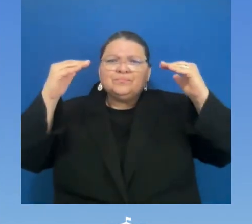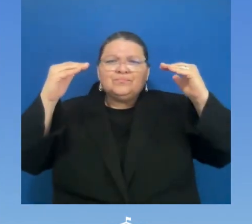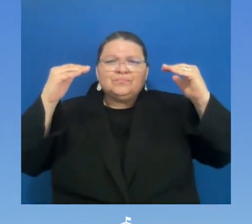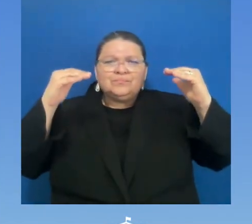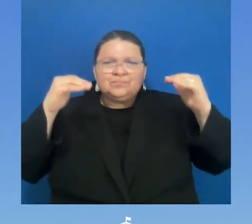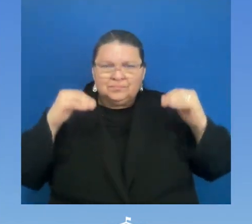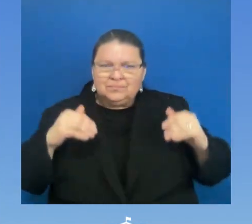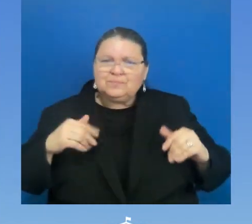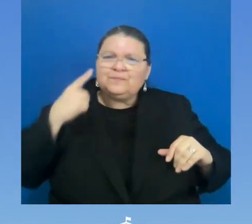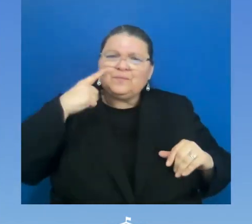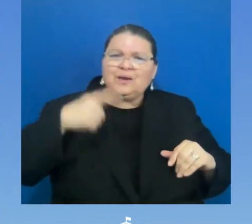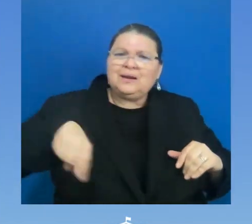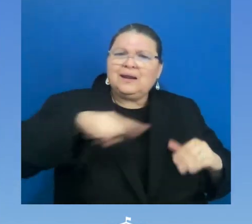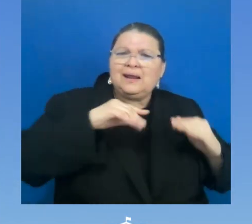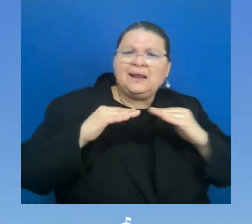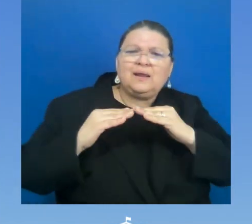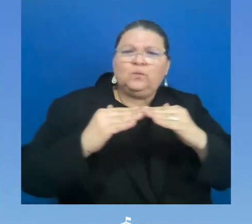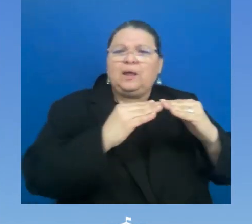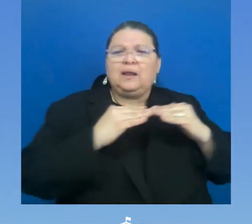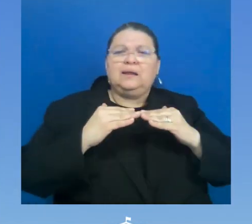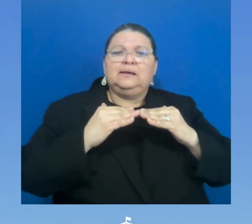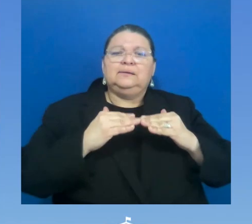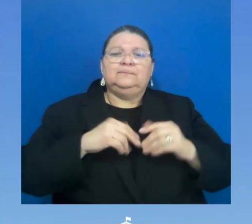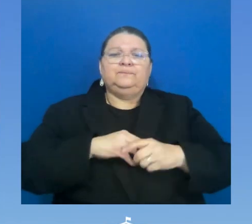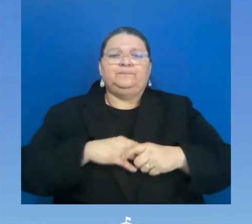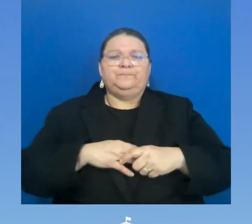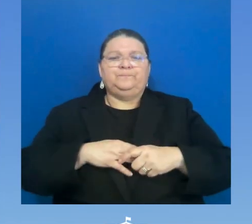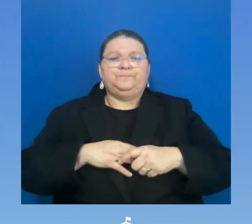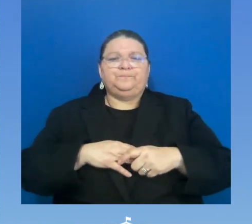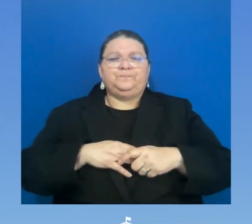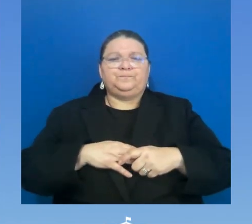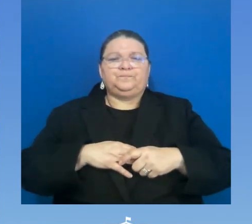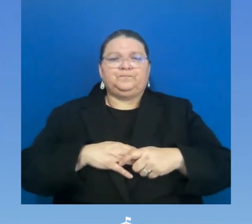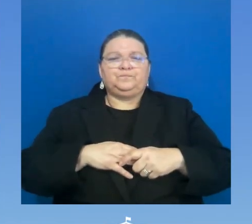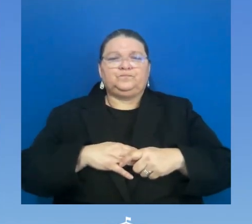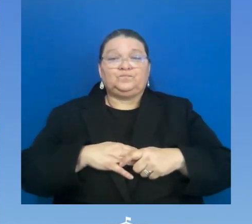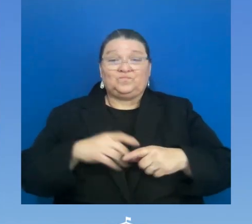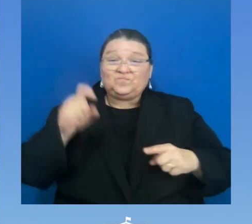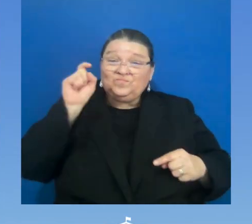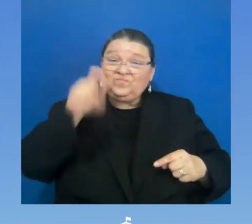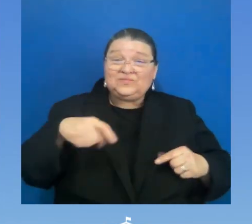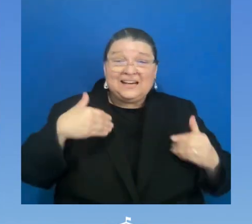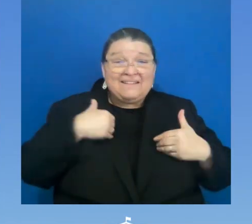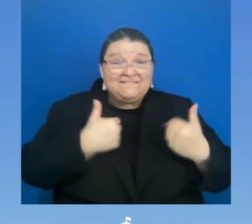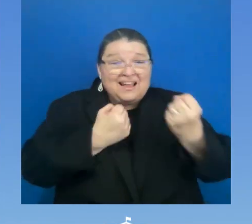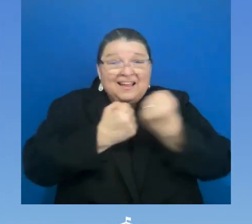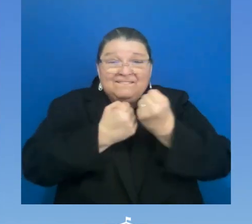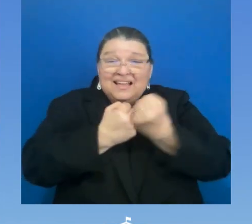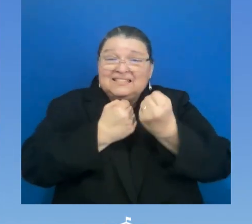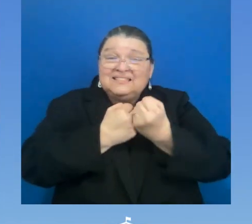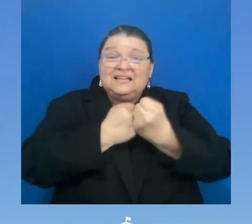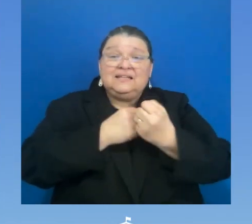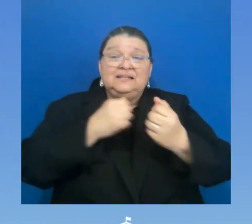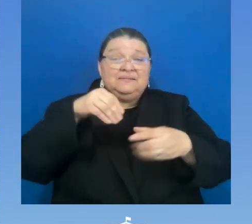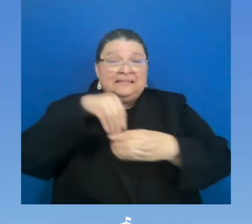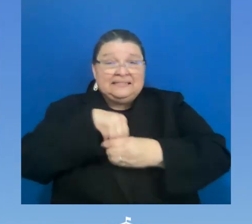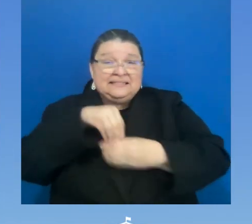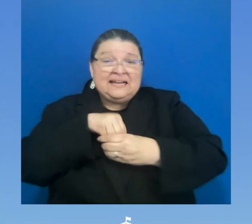but it requires also allies, at the very least, on the inside -- if not advocates on the inside, also. So, can you talk a little bit